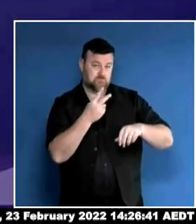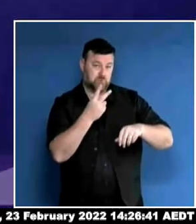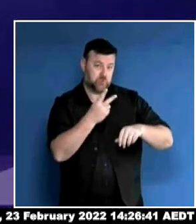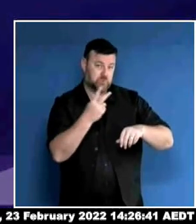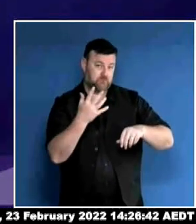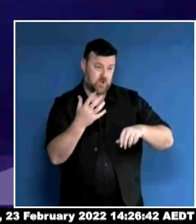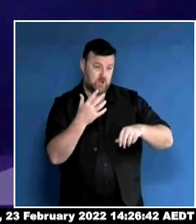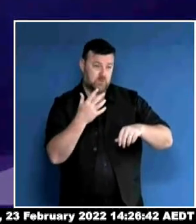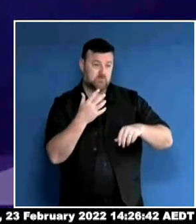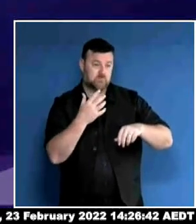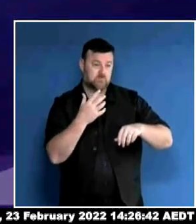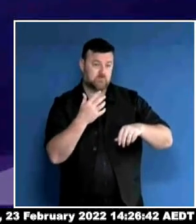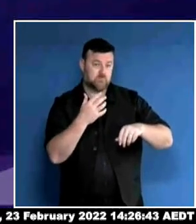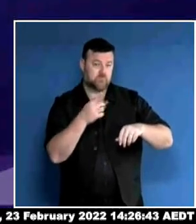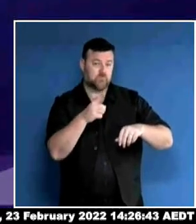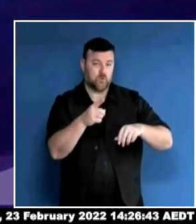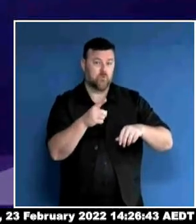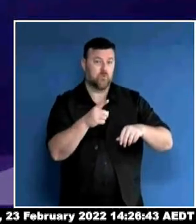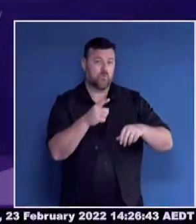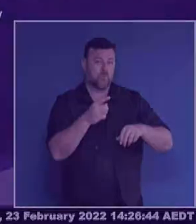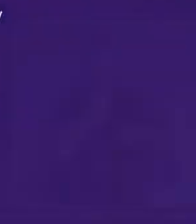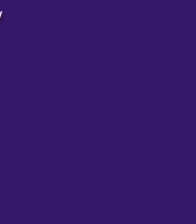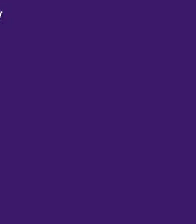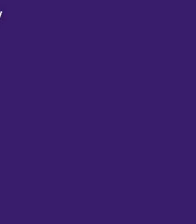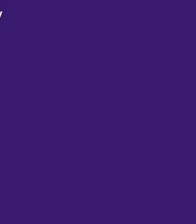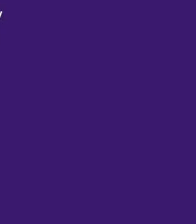The Royal Commission is adjourned. The